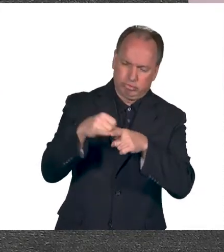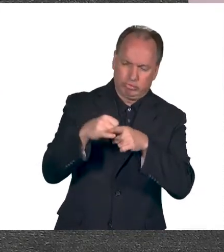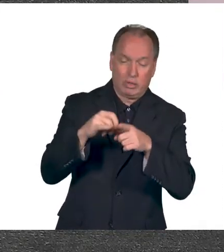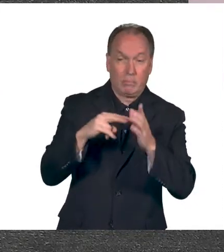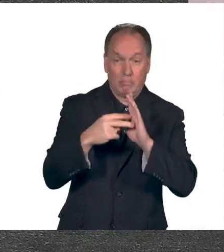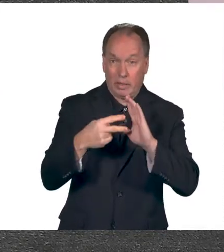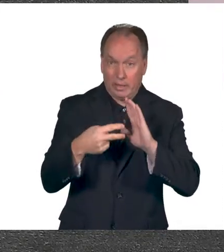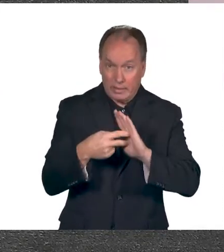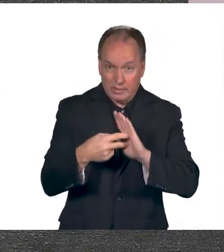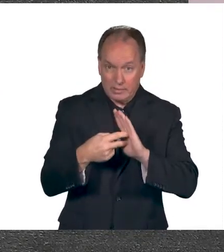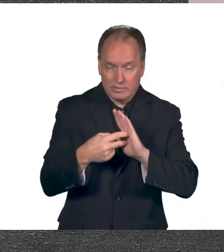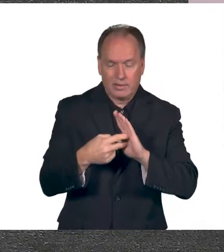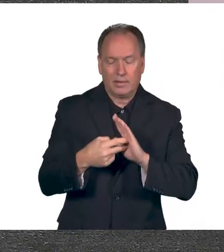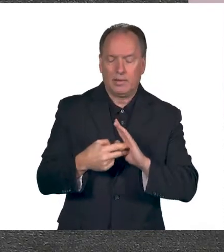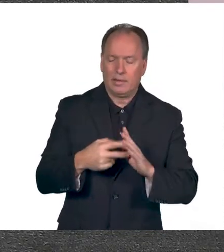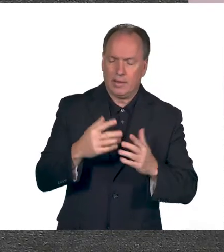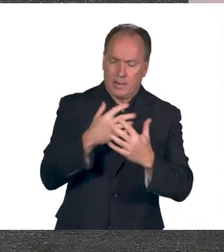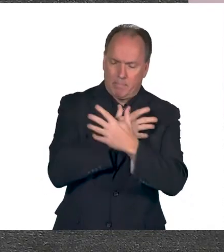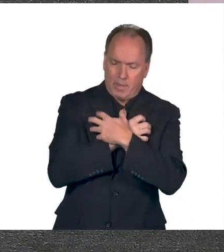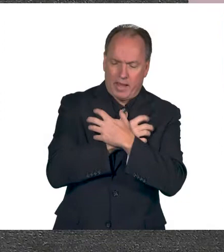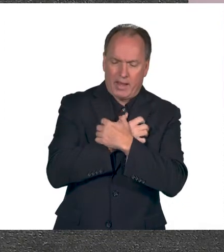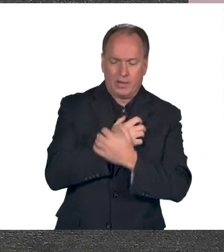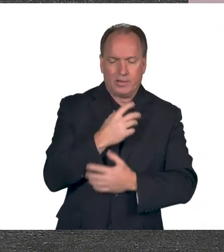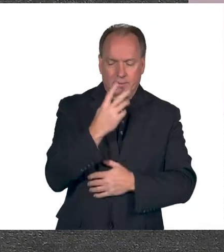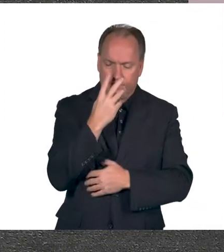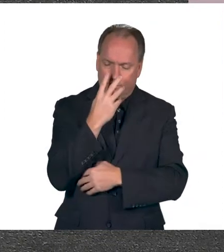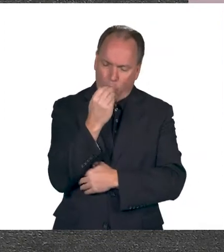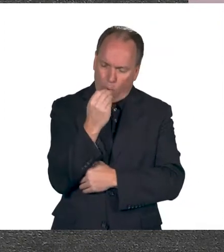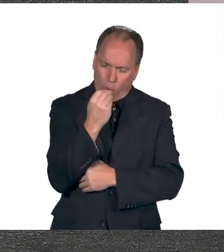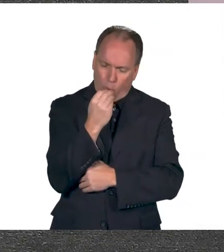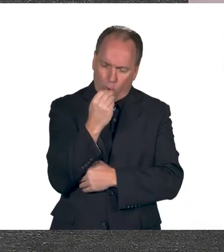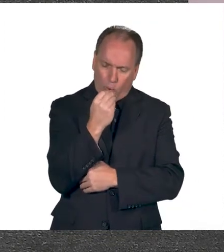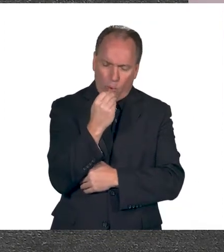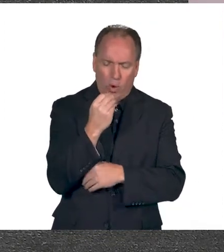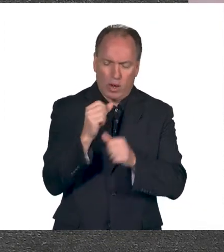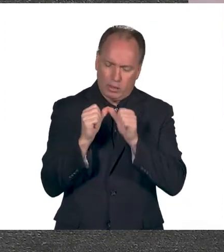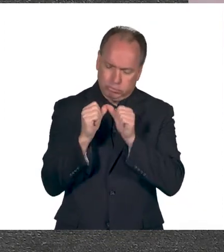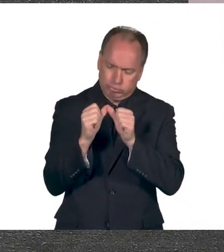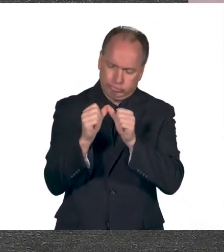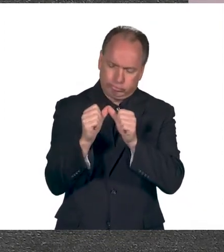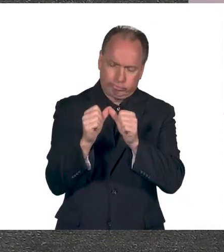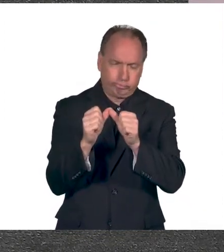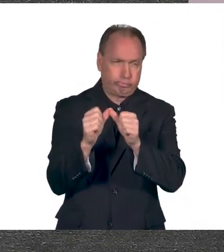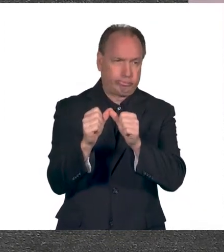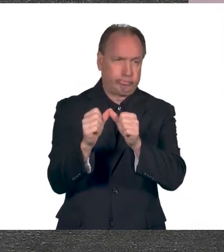hibernating means that he goes into a very deep and long sleep.